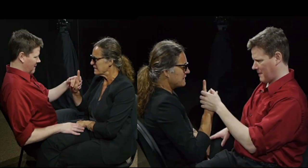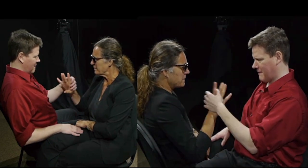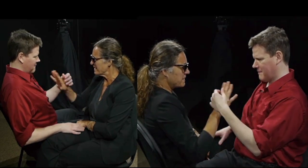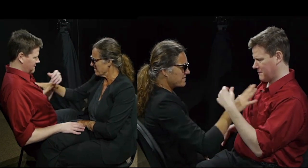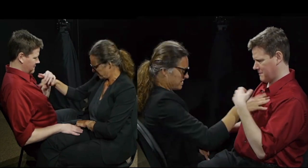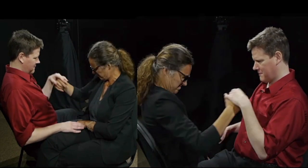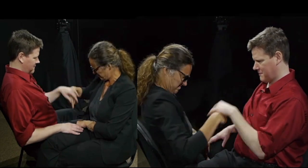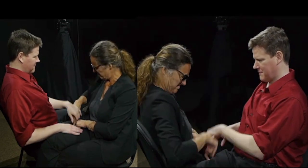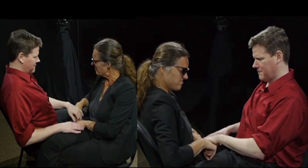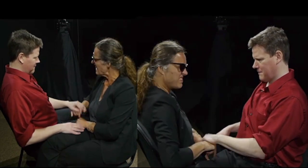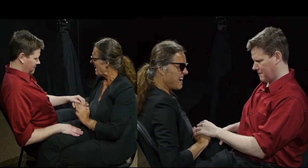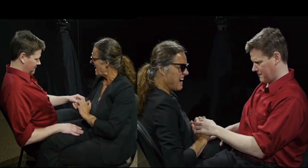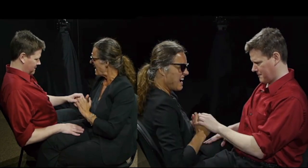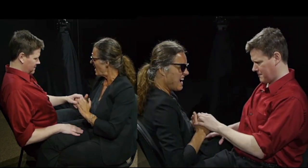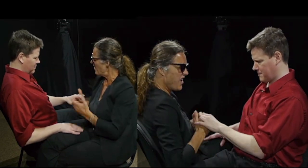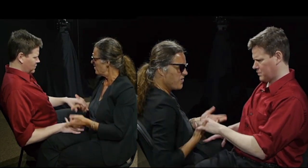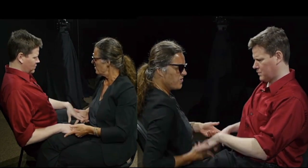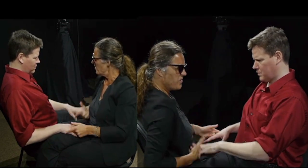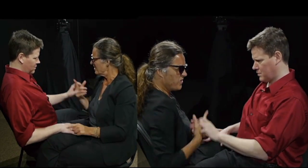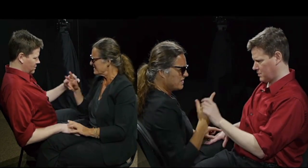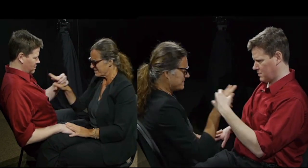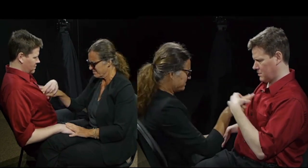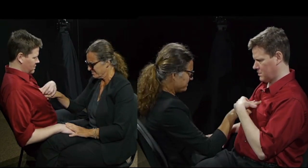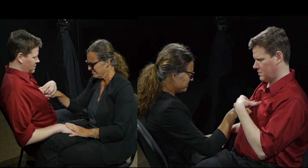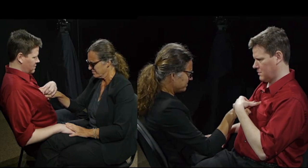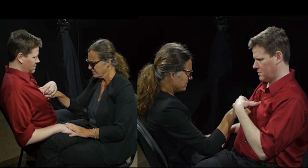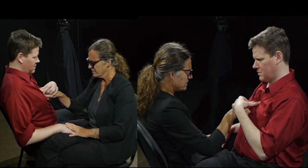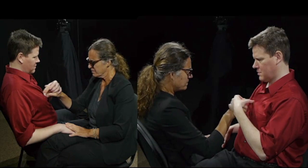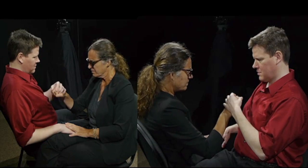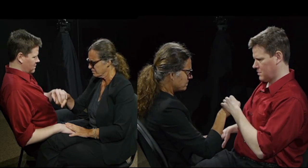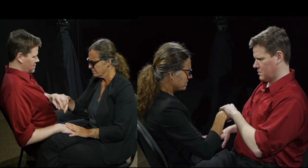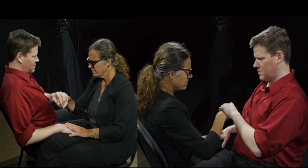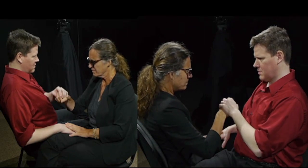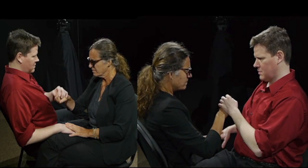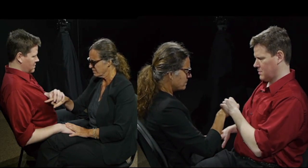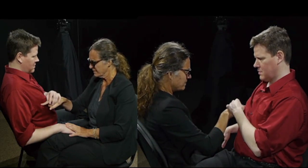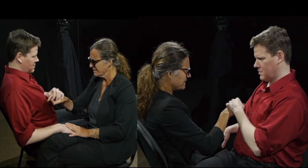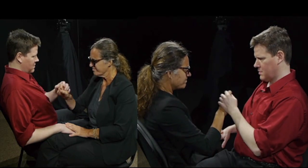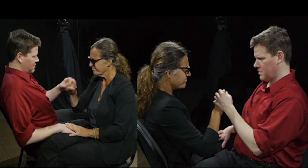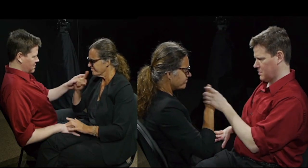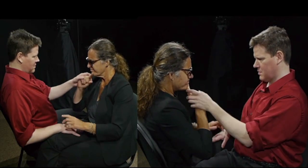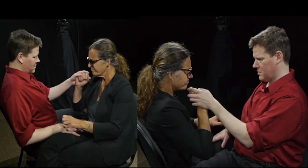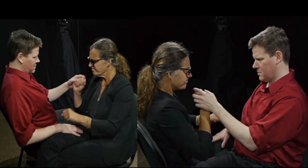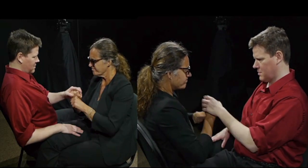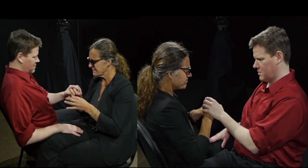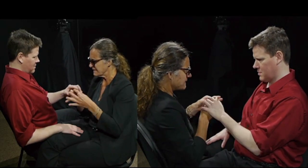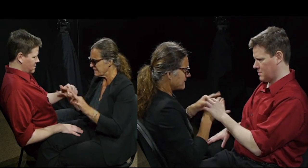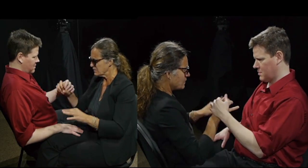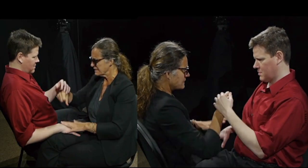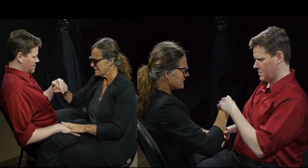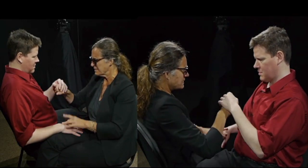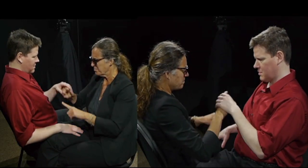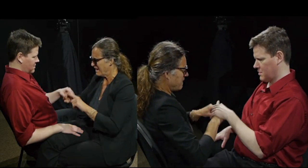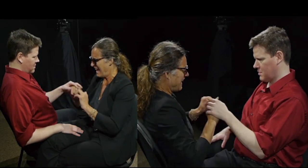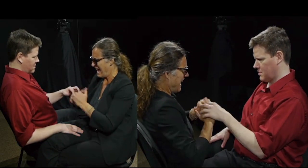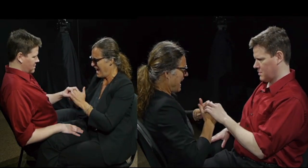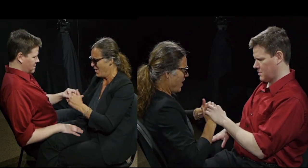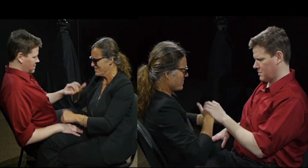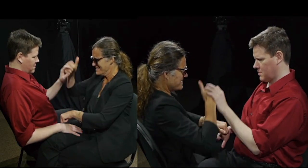that linguists who study other languages would understand. Applying these frameworks helped us see that the patterns we were finding were linguistically significant.